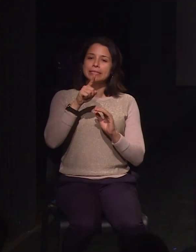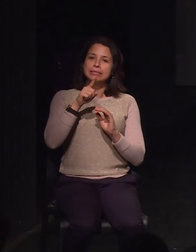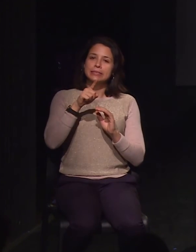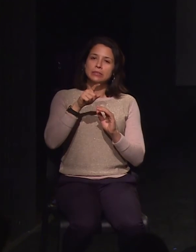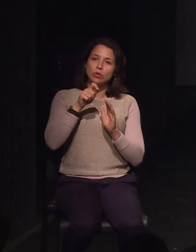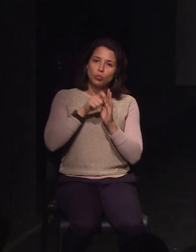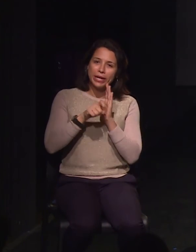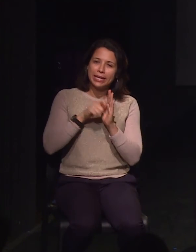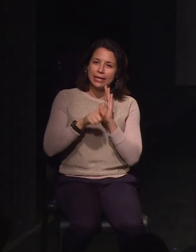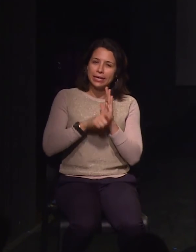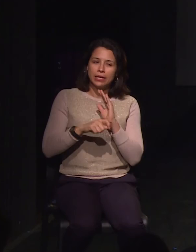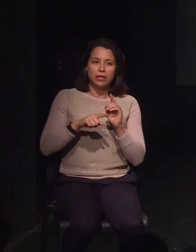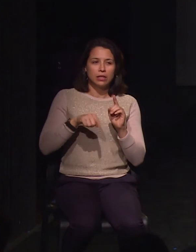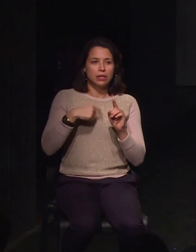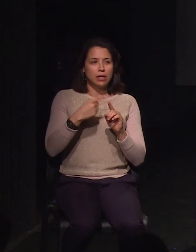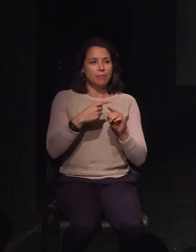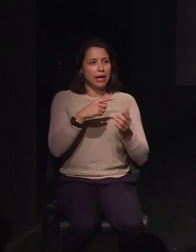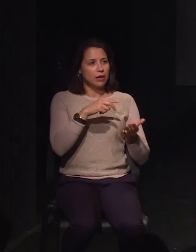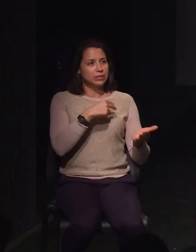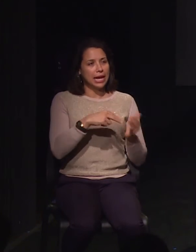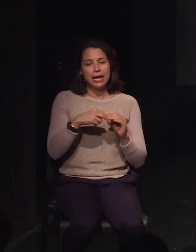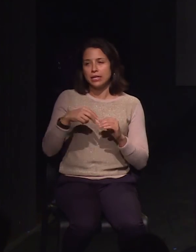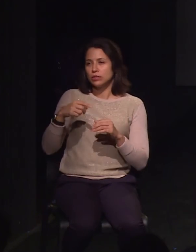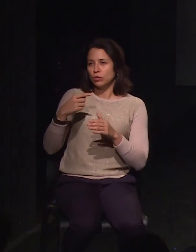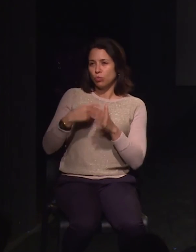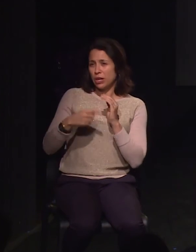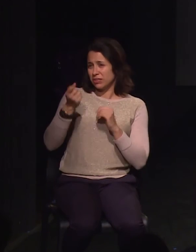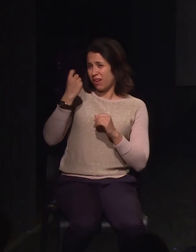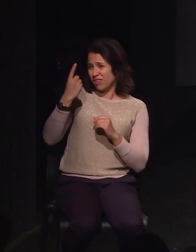dance, what is understood and what is not understood, what is the space, what is the